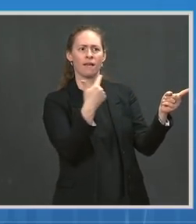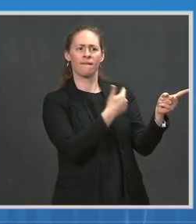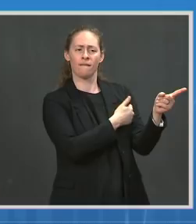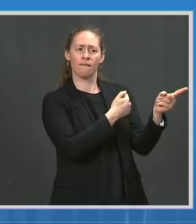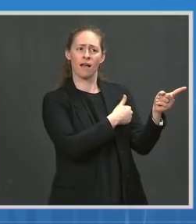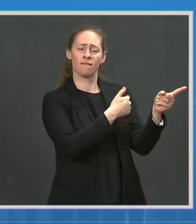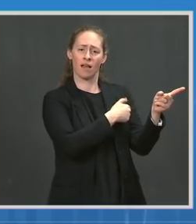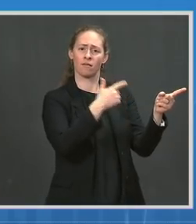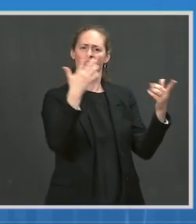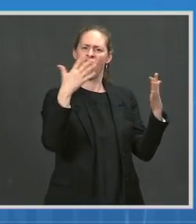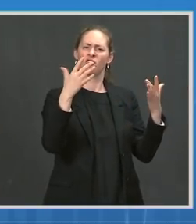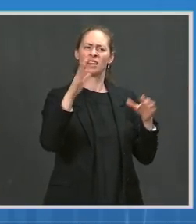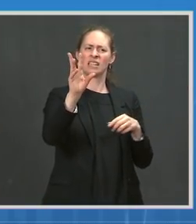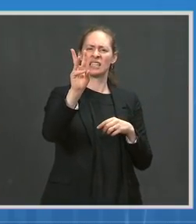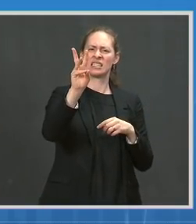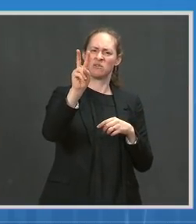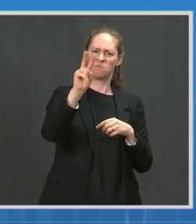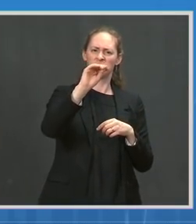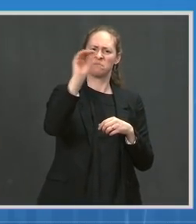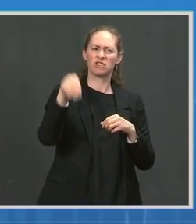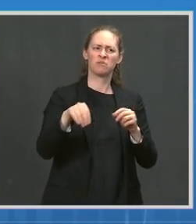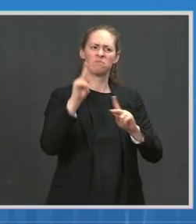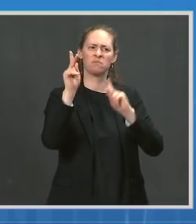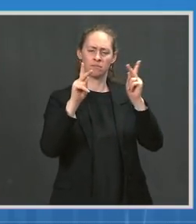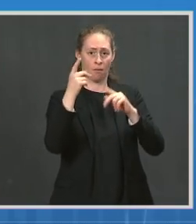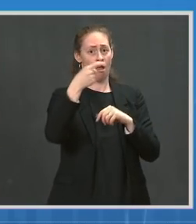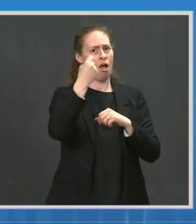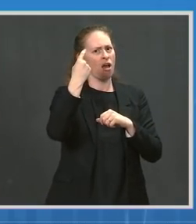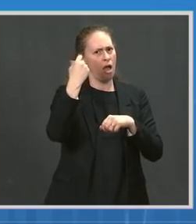have received at least one dose. That's what we're aiming for.